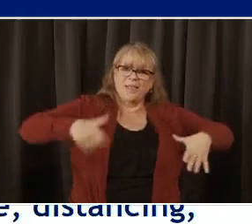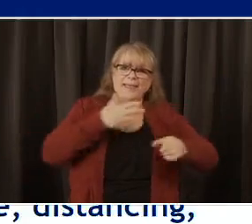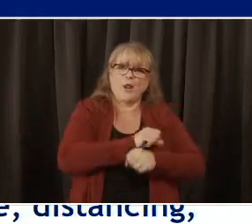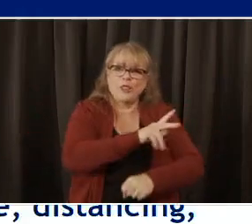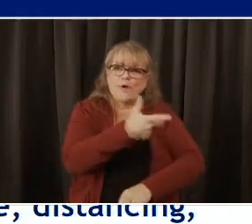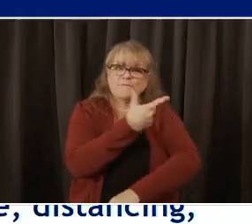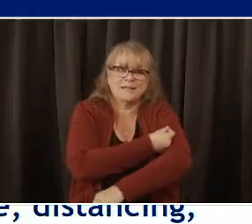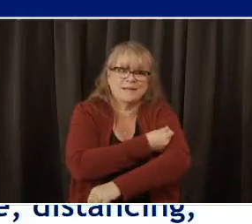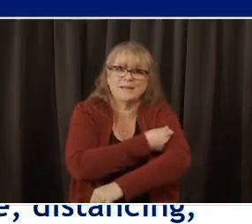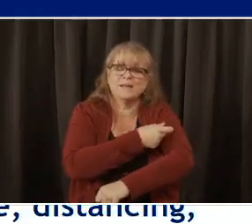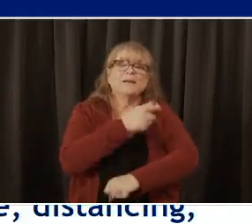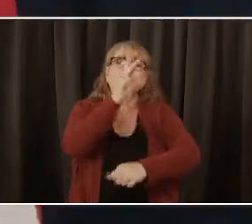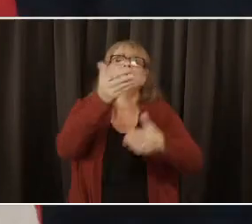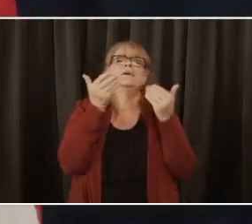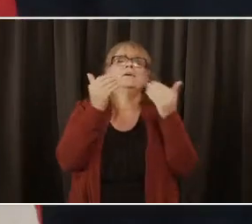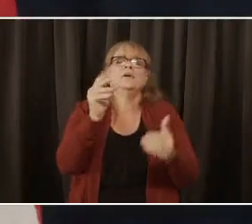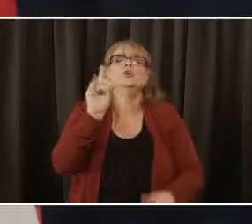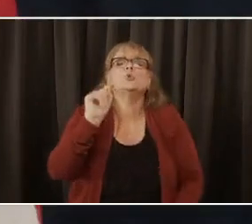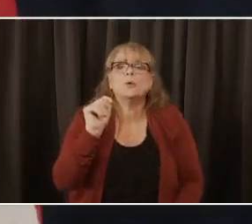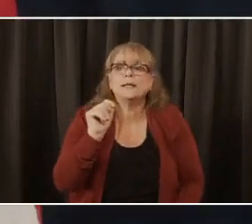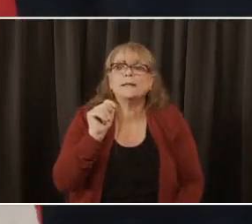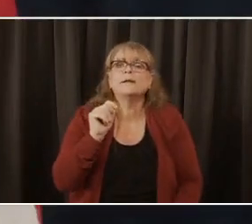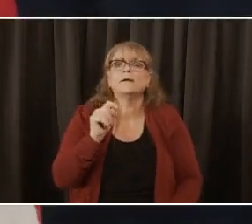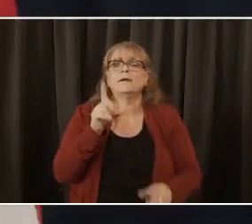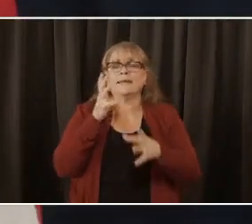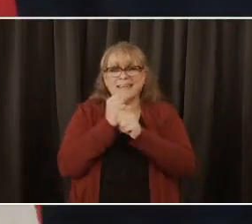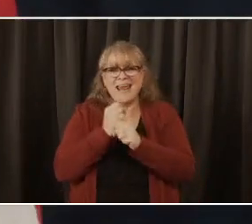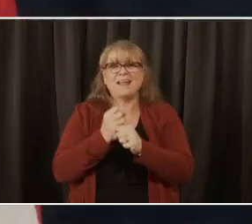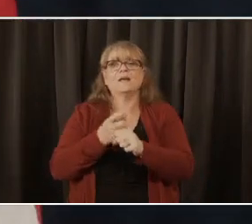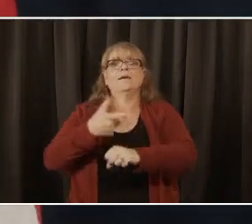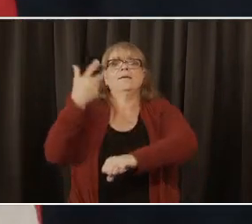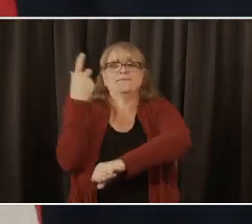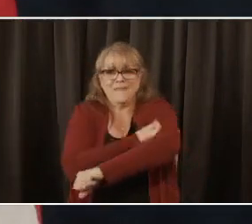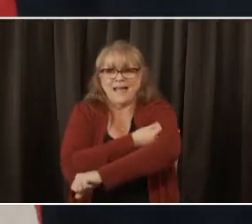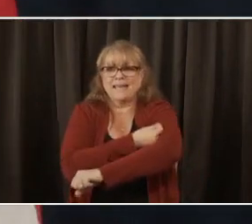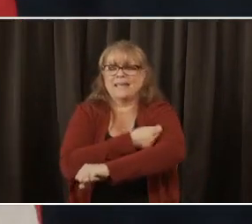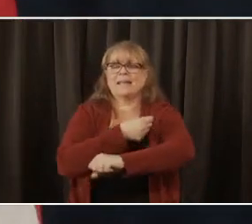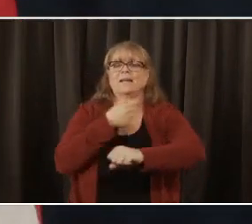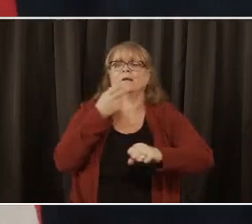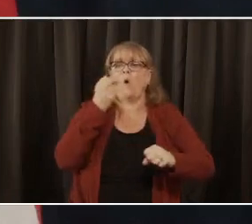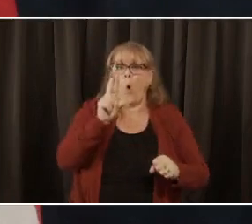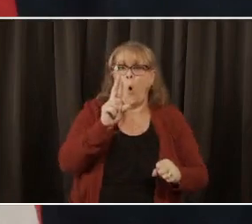please avoid social gatherings wear a mask. The virus is becoming more prevalent across